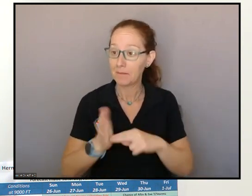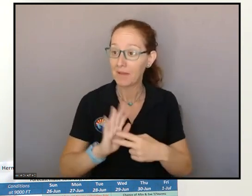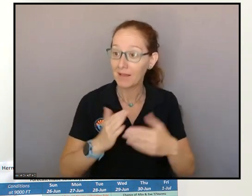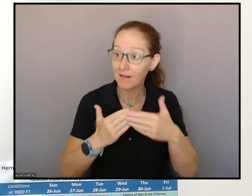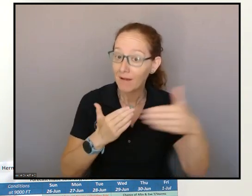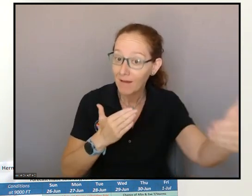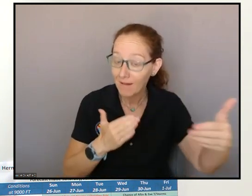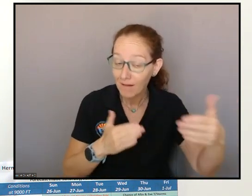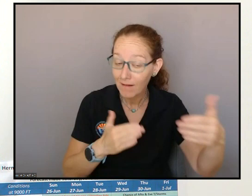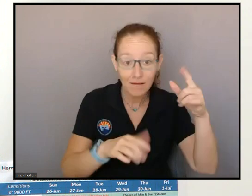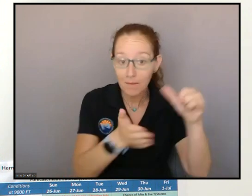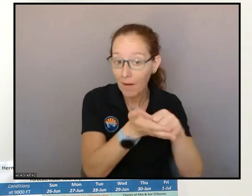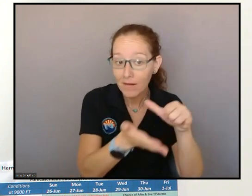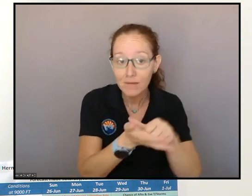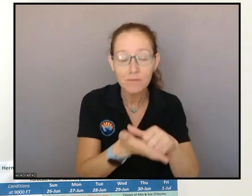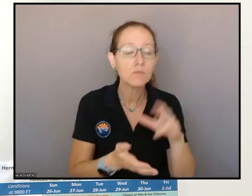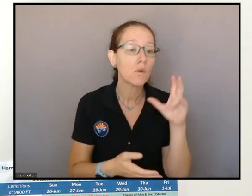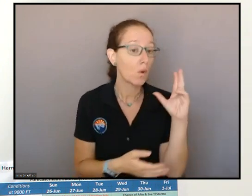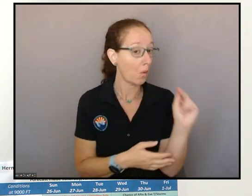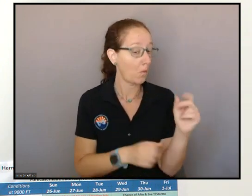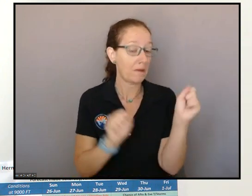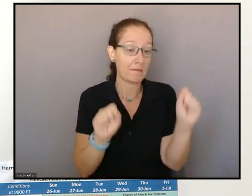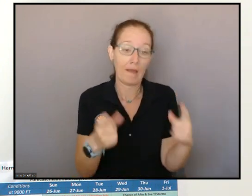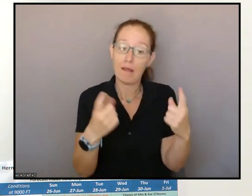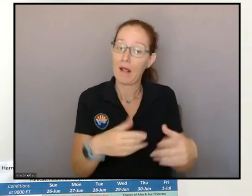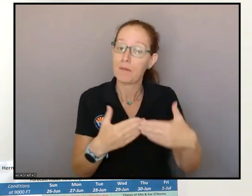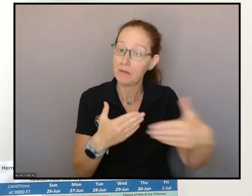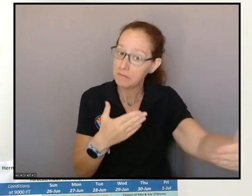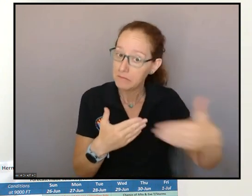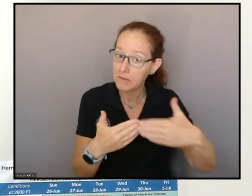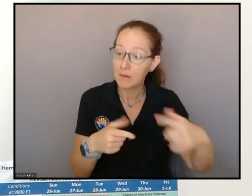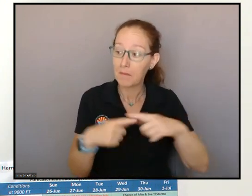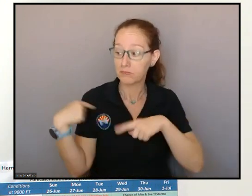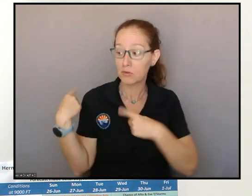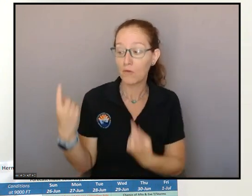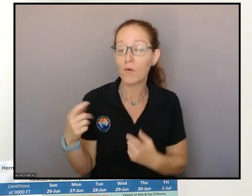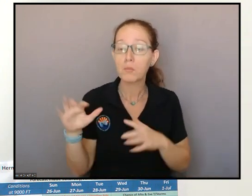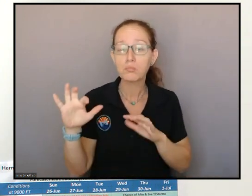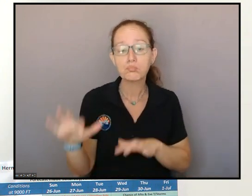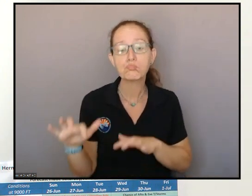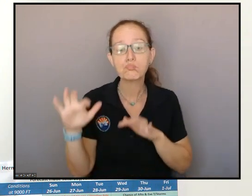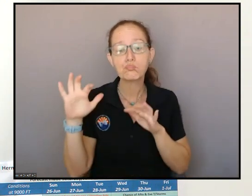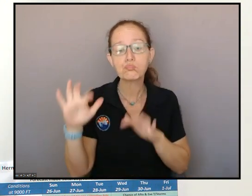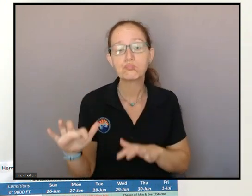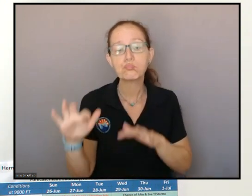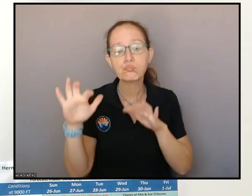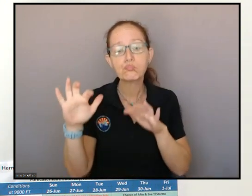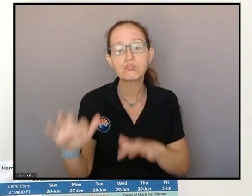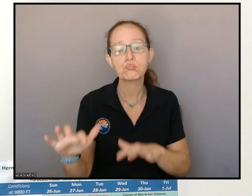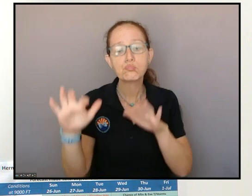has been occurring, it's been very steady been slow and just over a long period of time. So that has really limited our